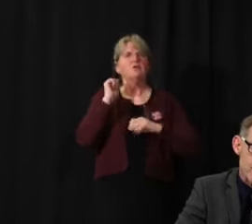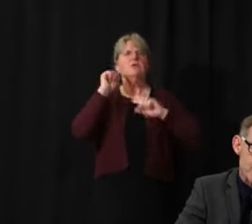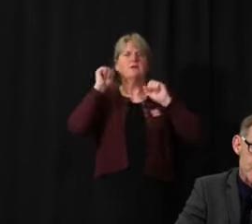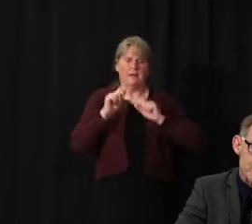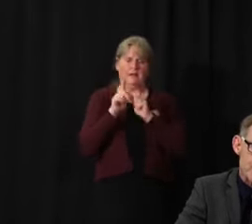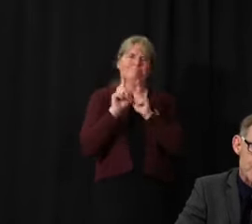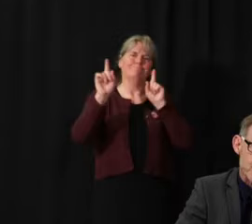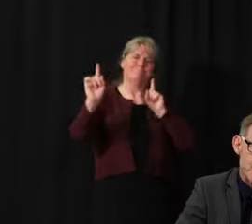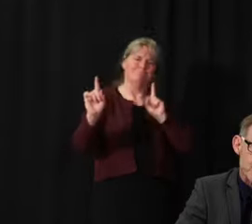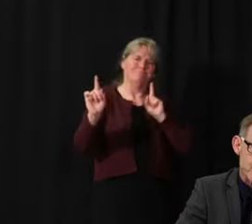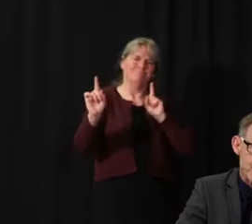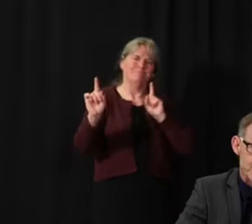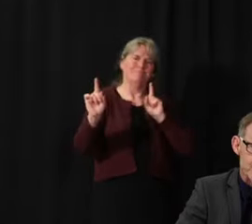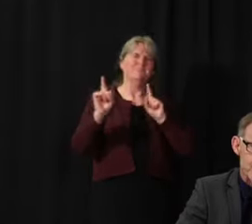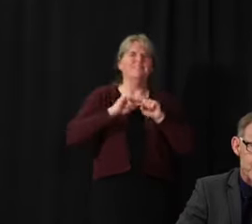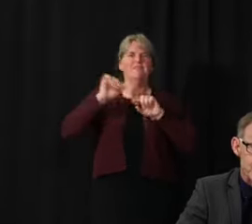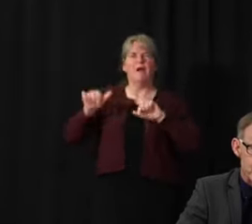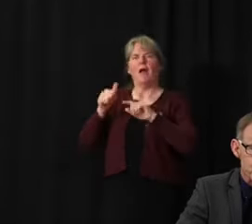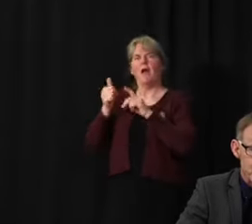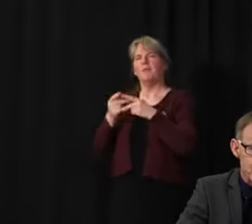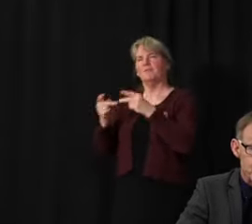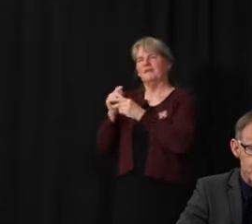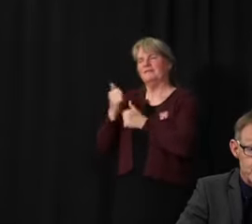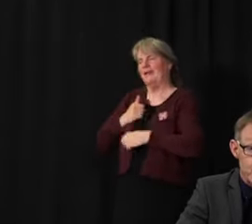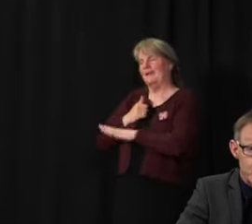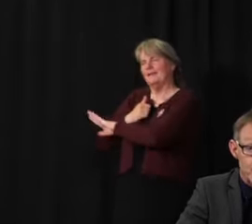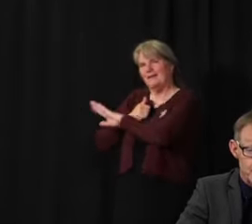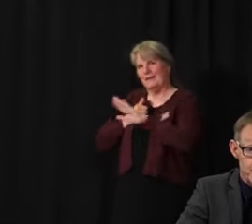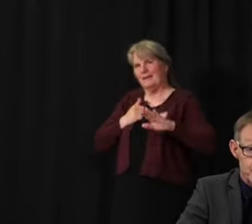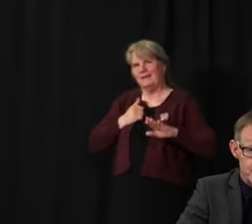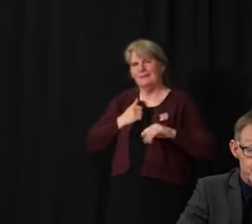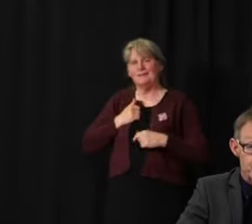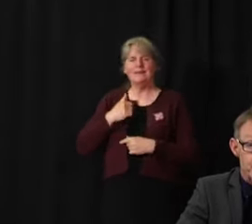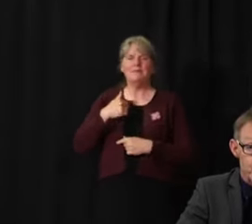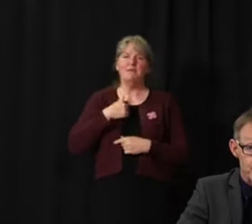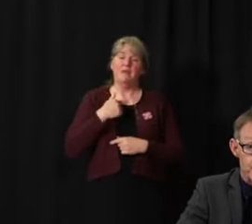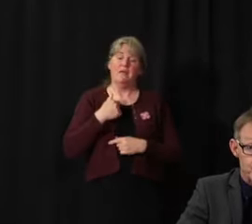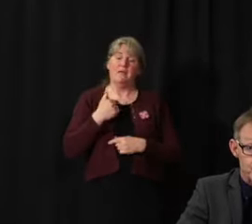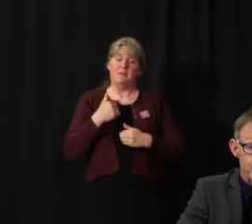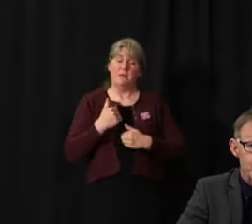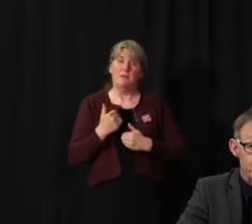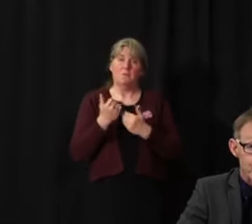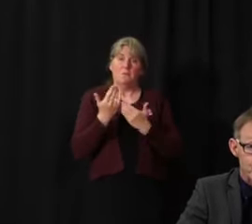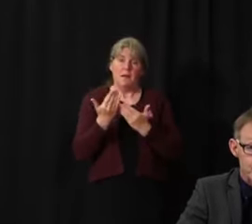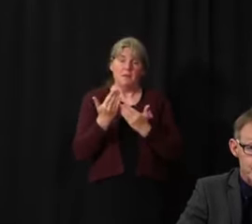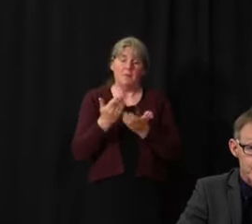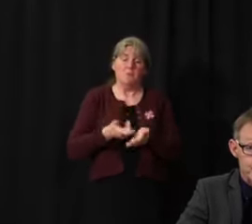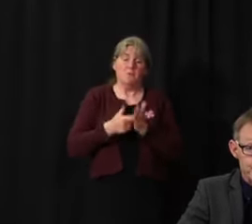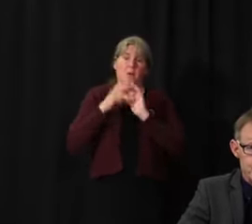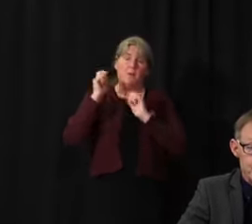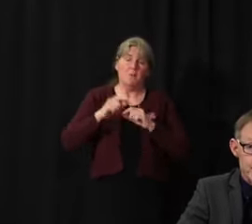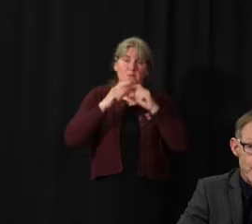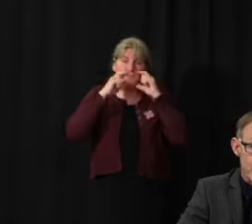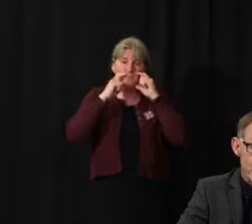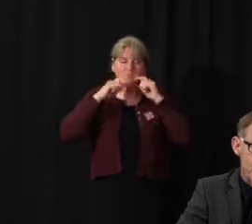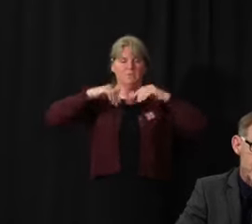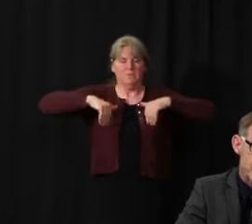to maintain. So this is not a recommendation I am making based on our